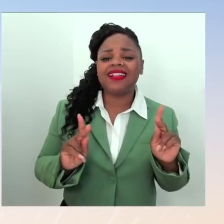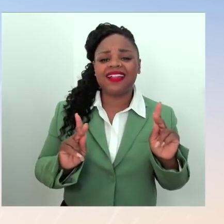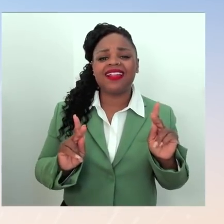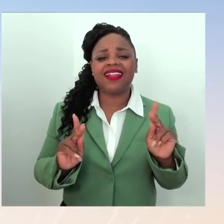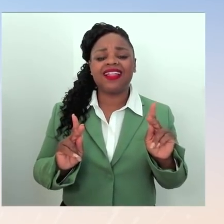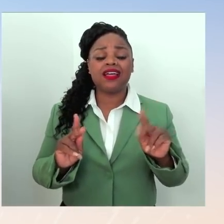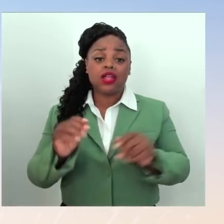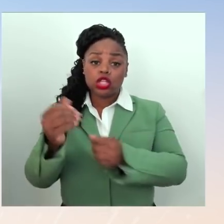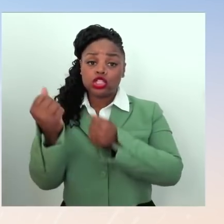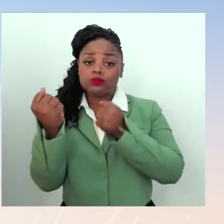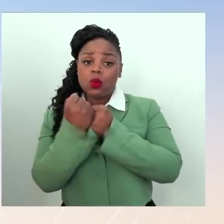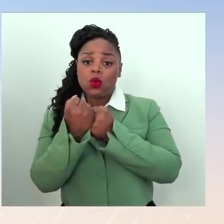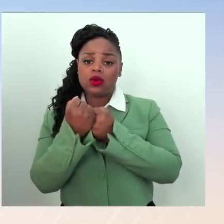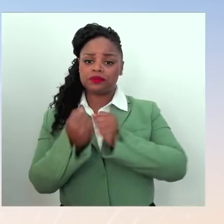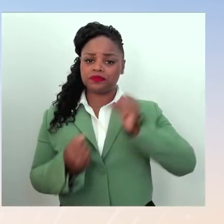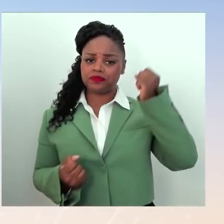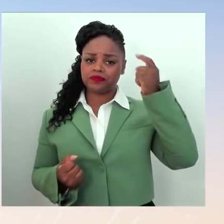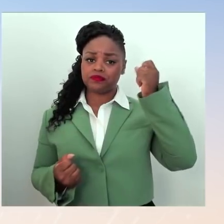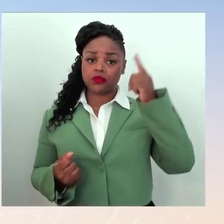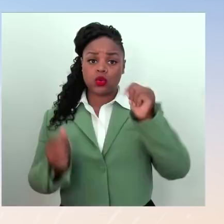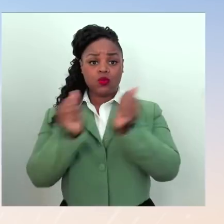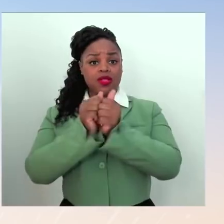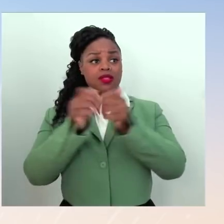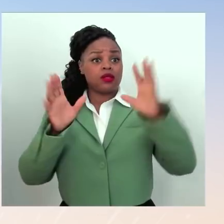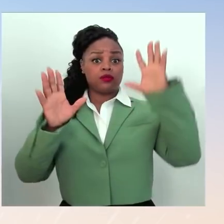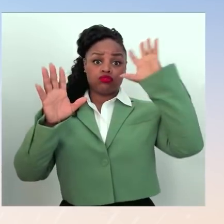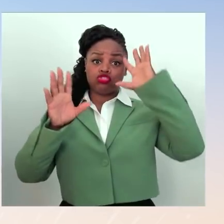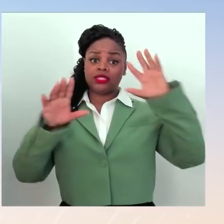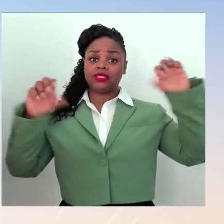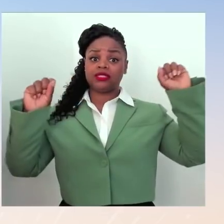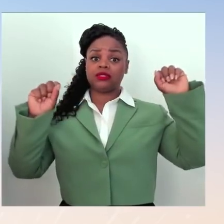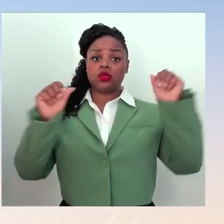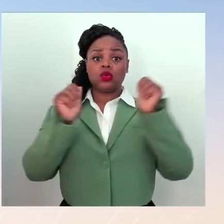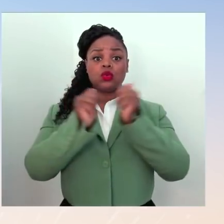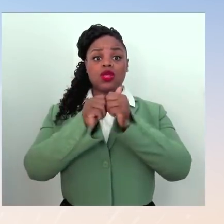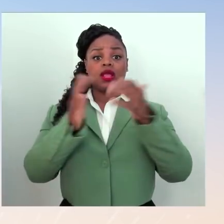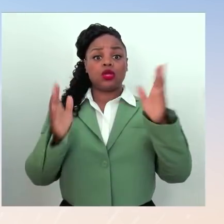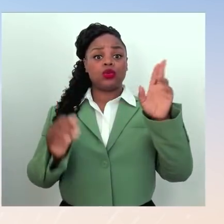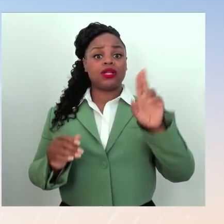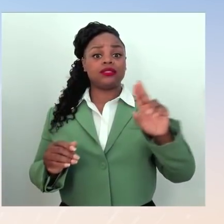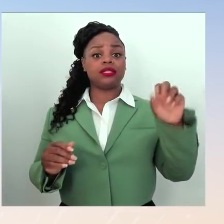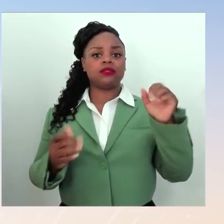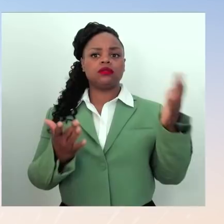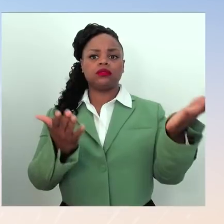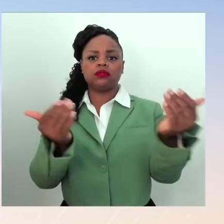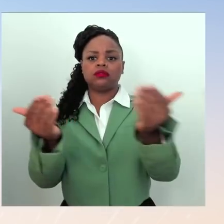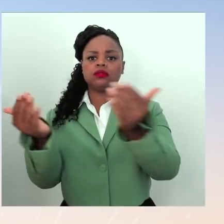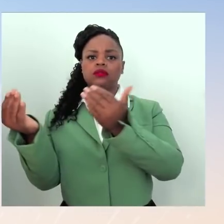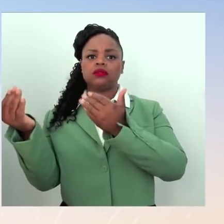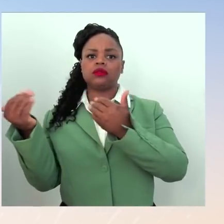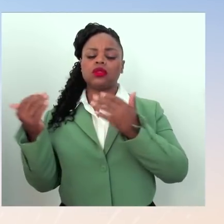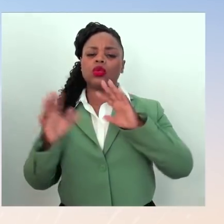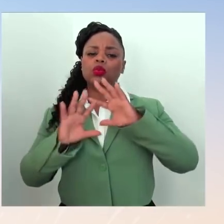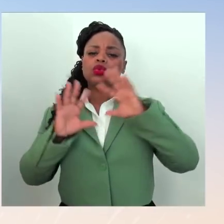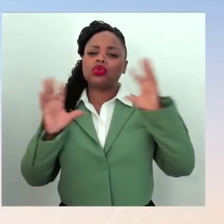and without the United States rallying the world to hold Russia accountable, there would not be the kind of accountability,